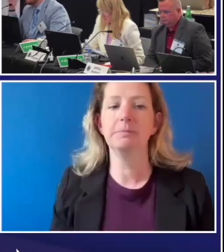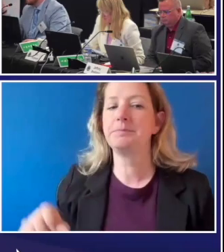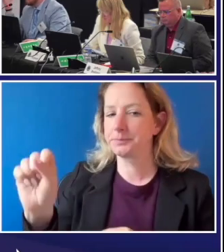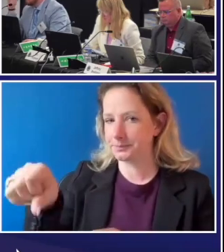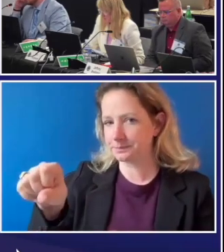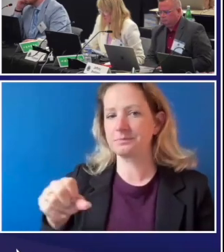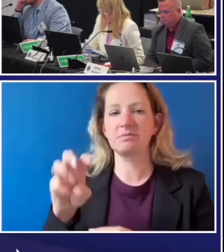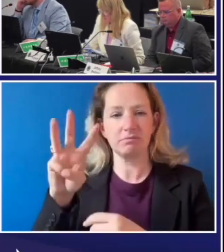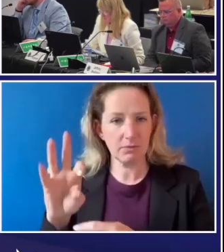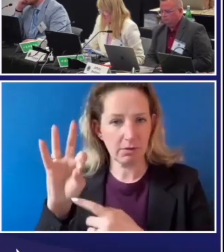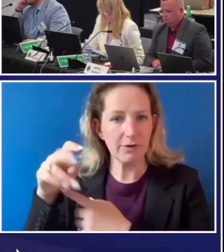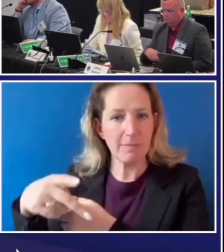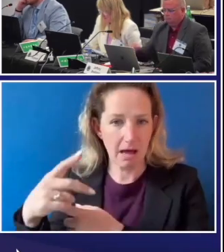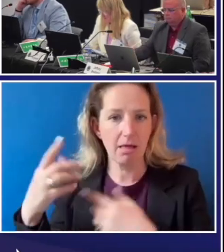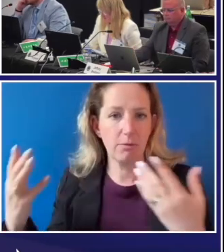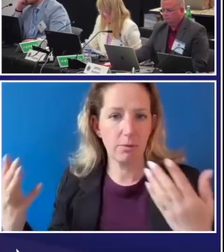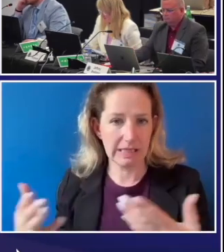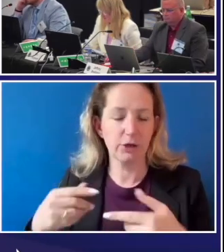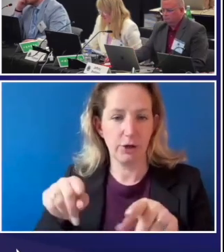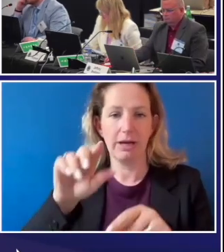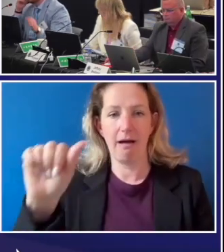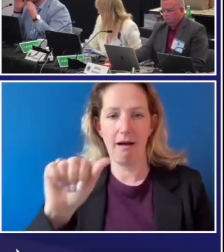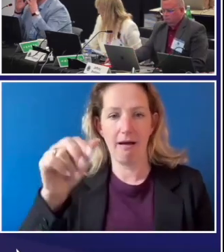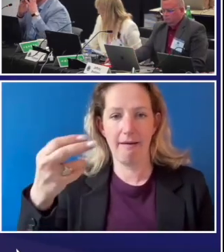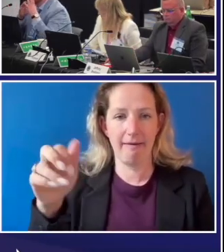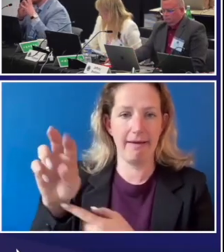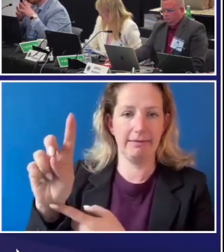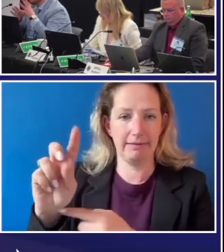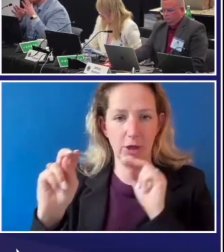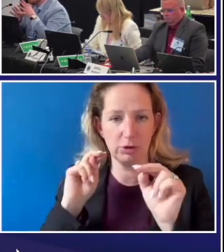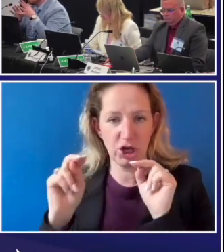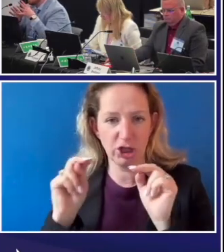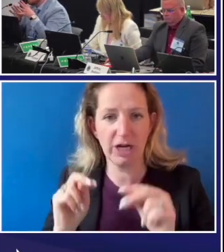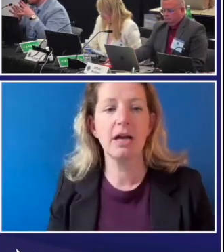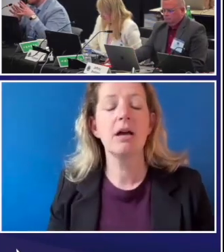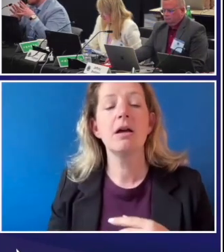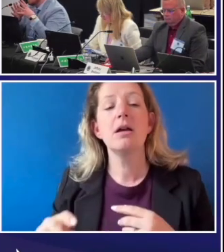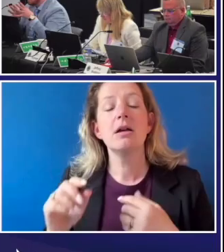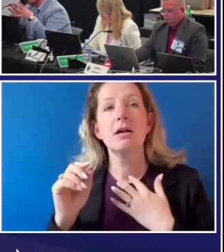Of course, we were both here during the ahead, negotiations, and remind me if I'm wrong, even if it's a clock hour